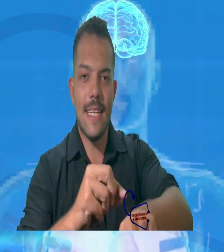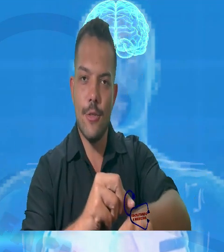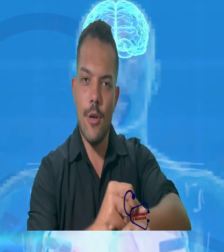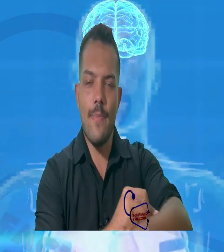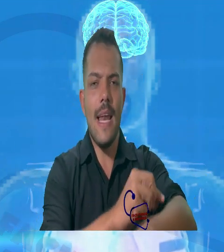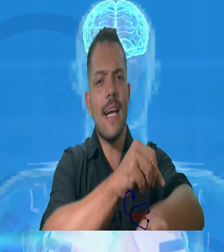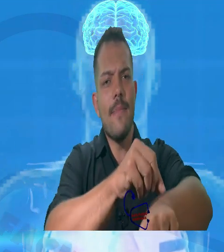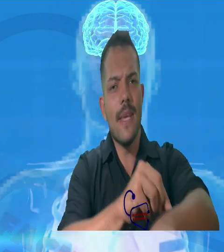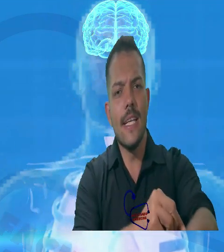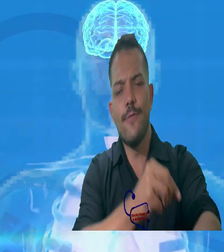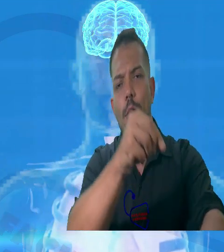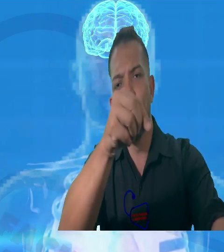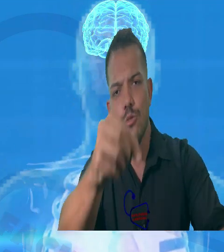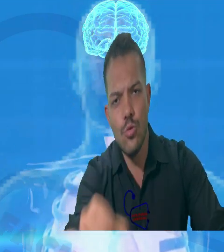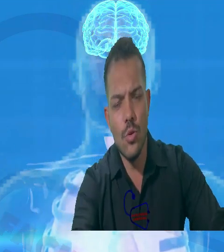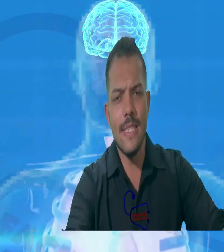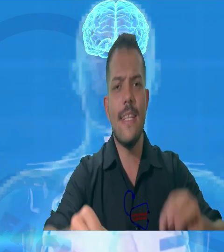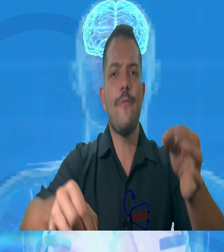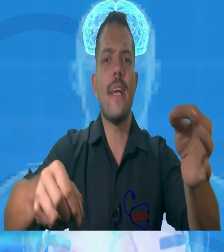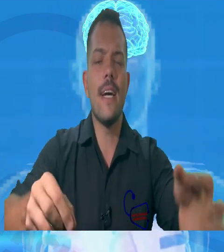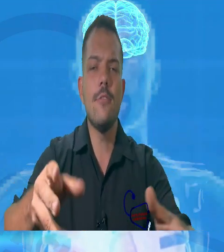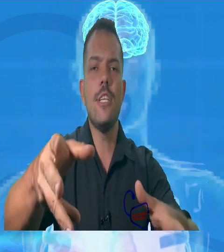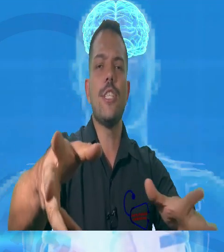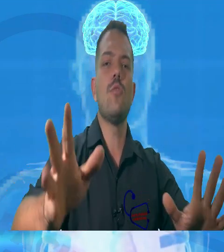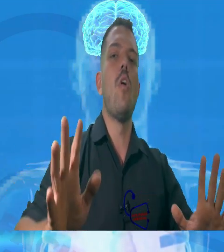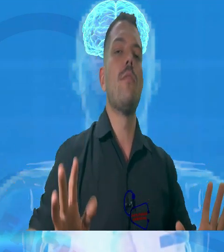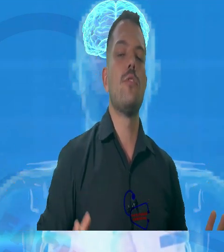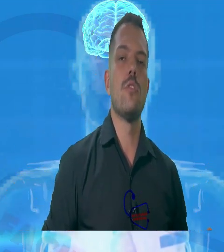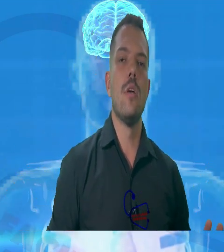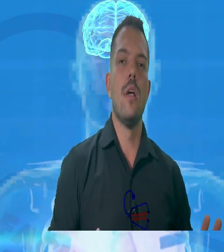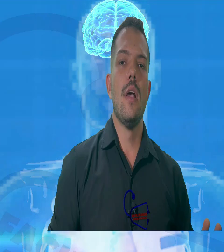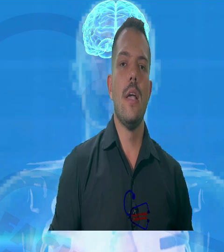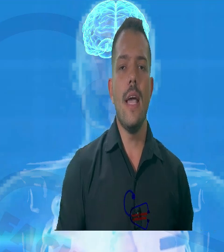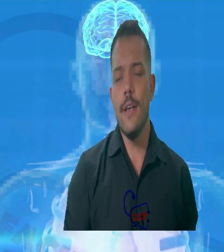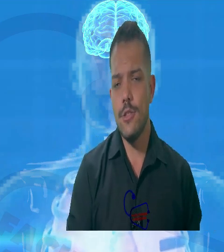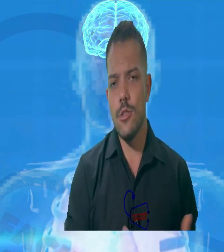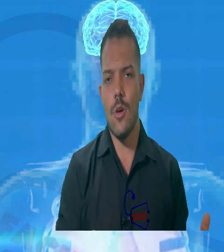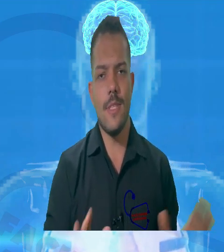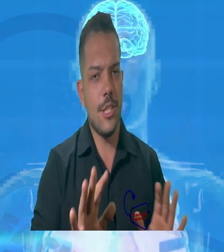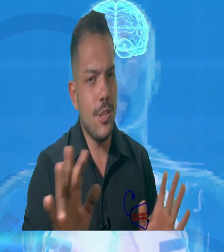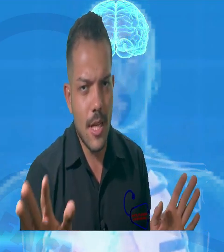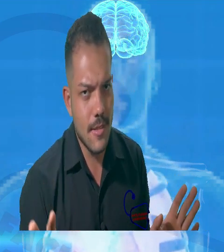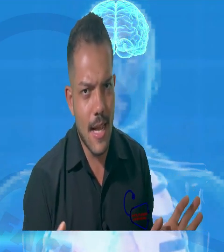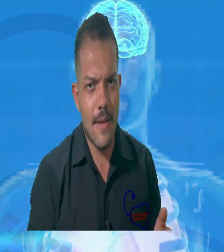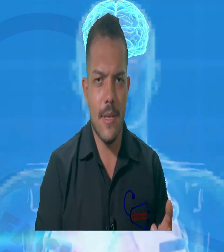on your skin, walking, forming tunnels, defecating and leaving eggs, and then we already know the symptoms,